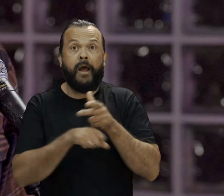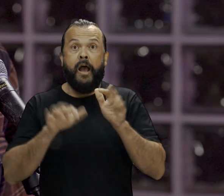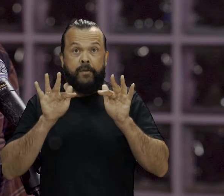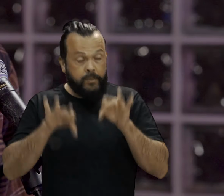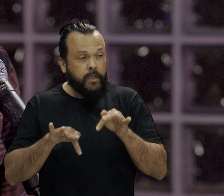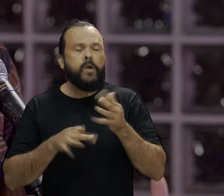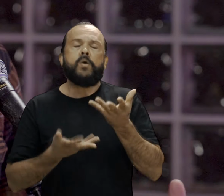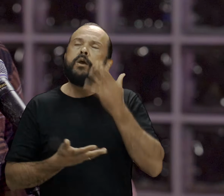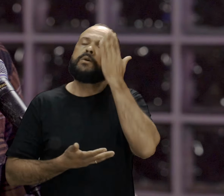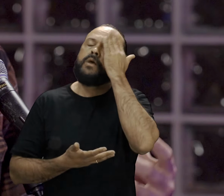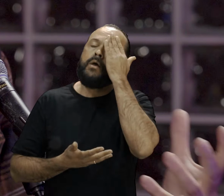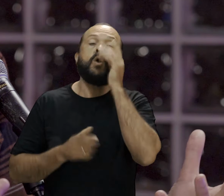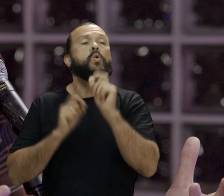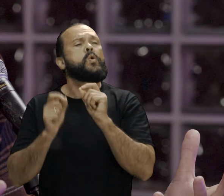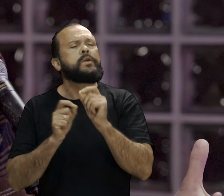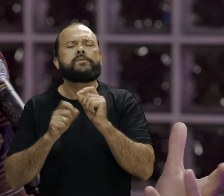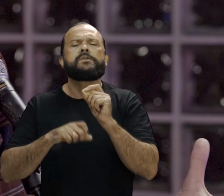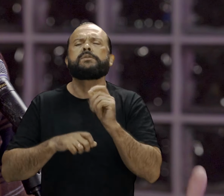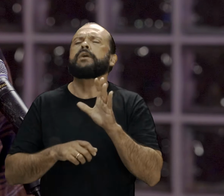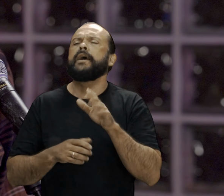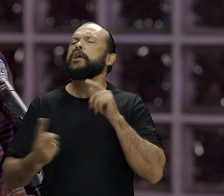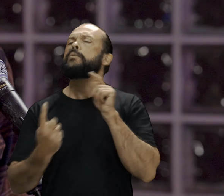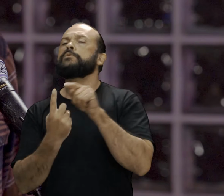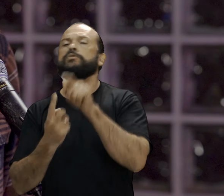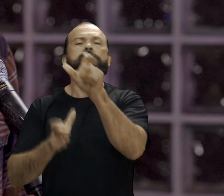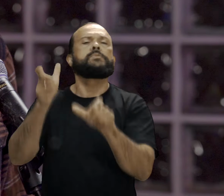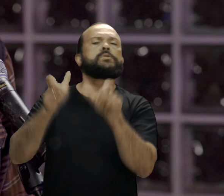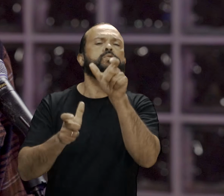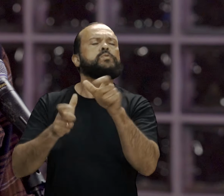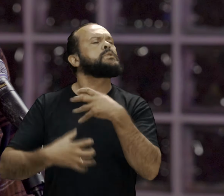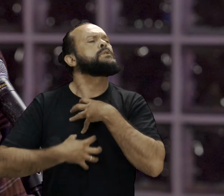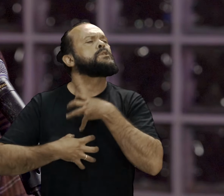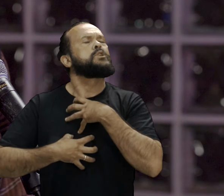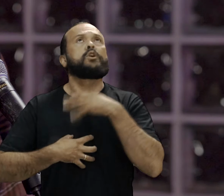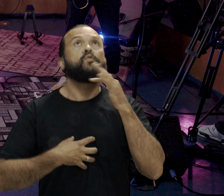Who do you want to impact with your music and what to expect from O Temporal for the future.